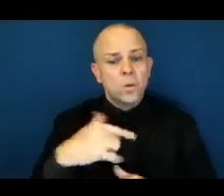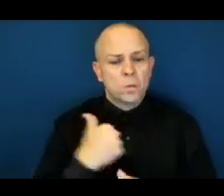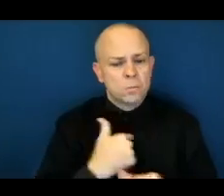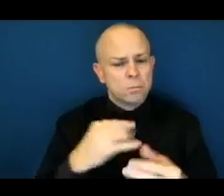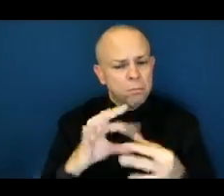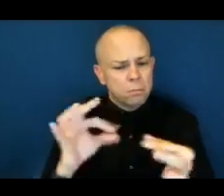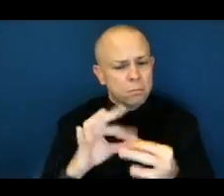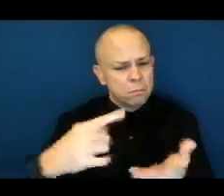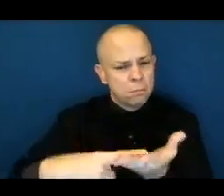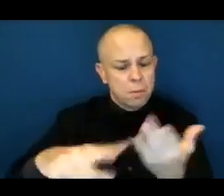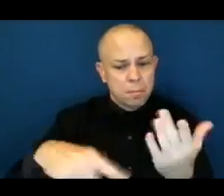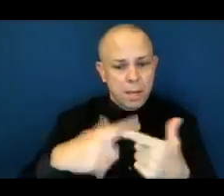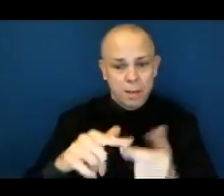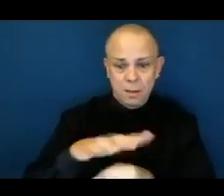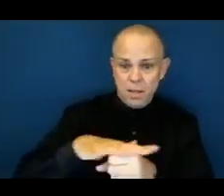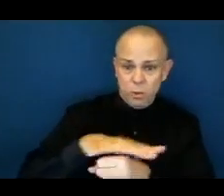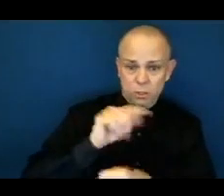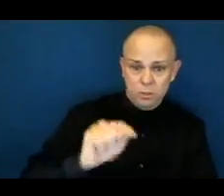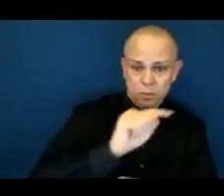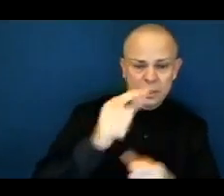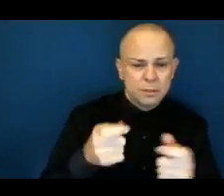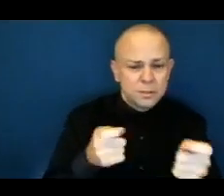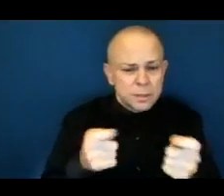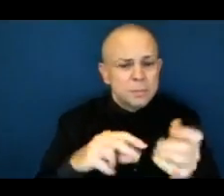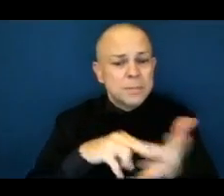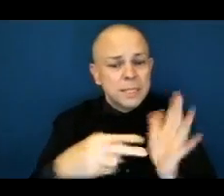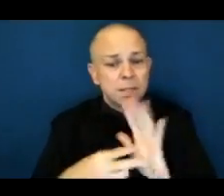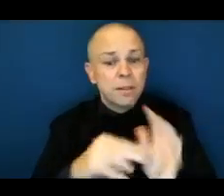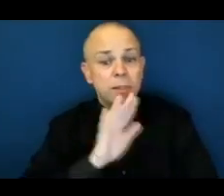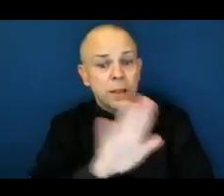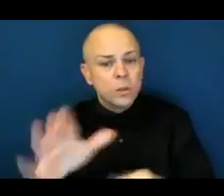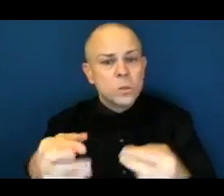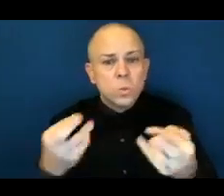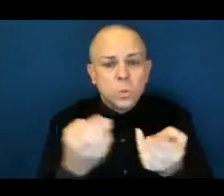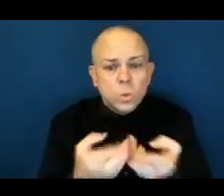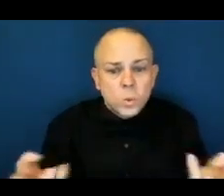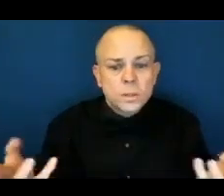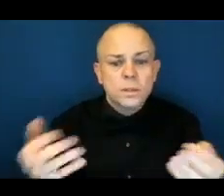resources that are in the area to be able to say